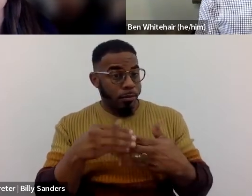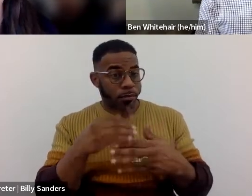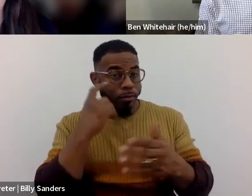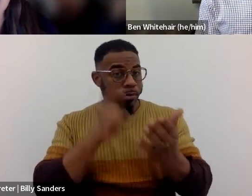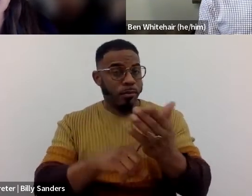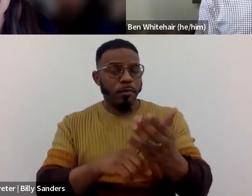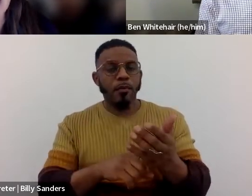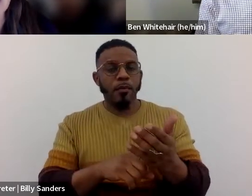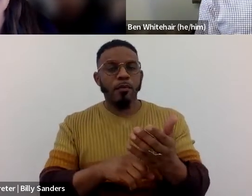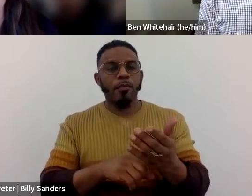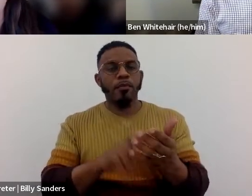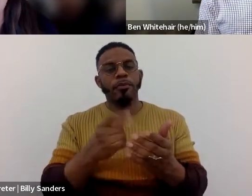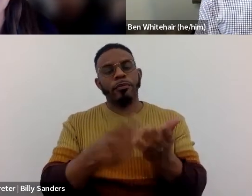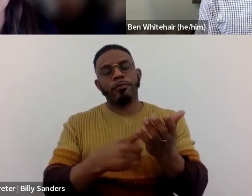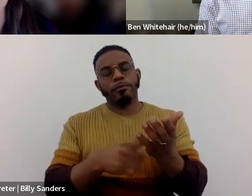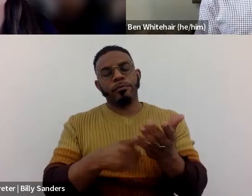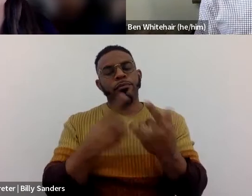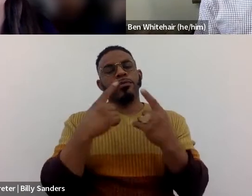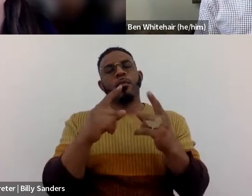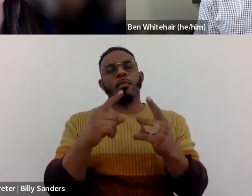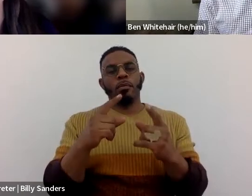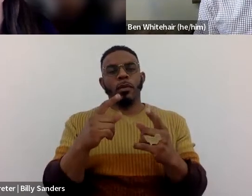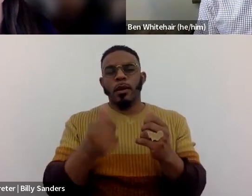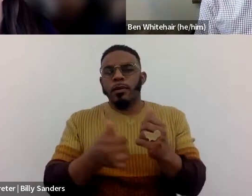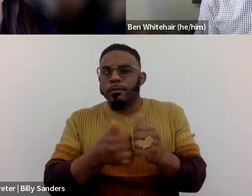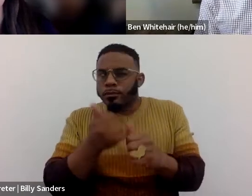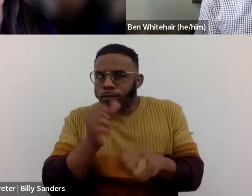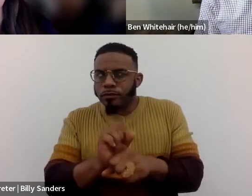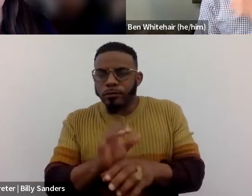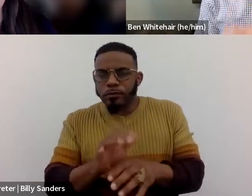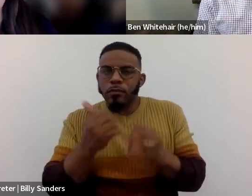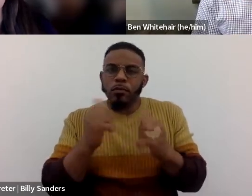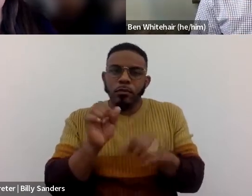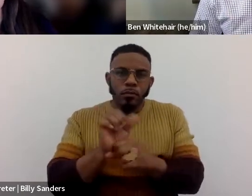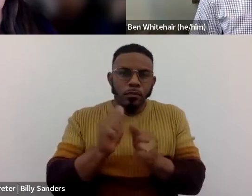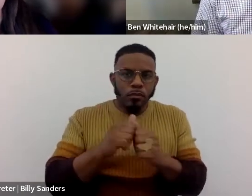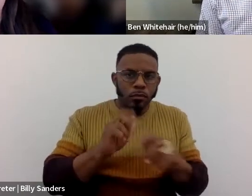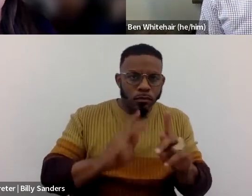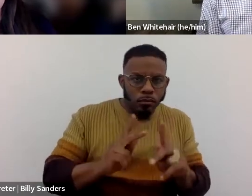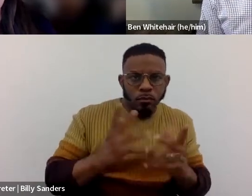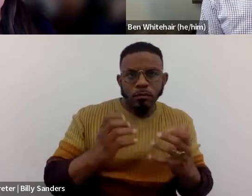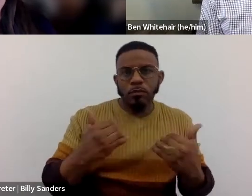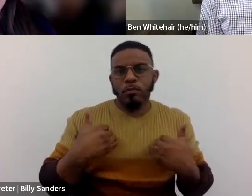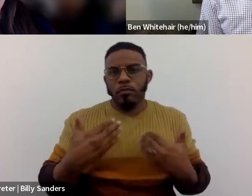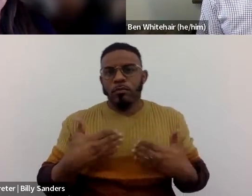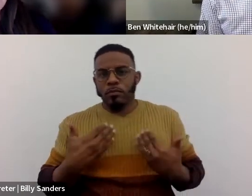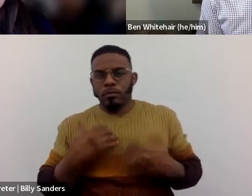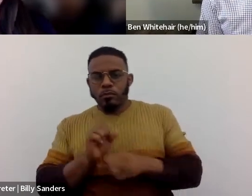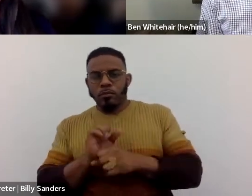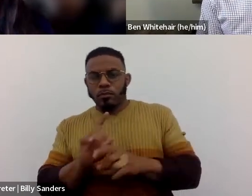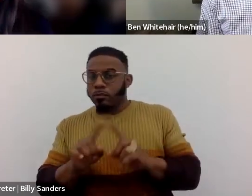that sometimes works and most employers try to work with people, they wanna have happy employees,